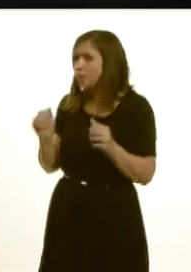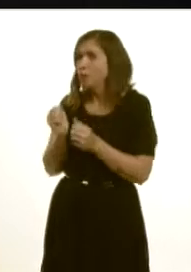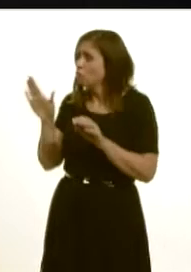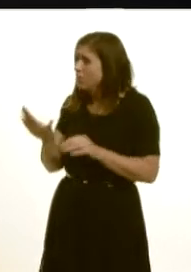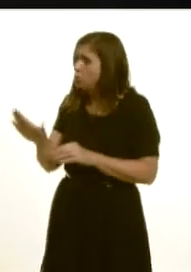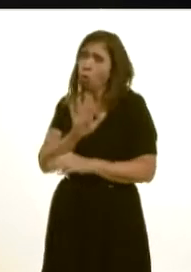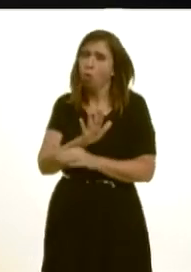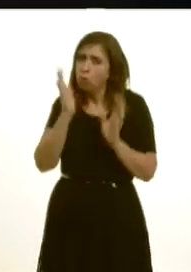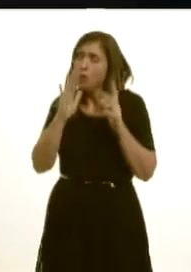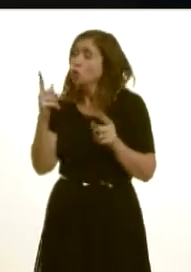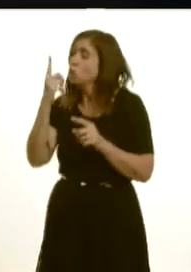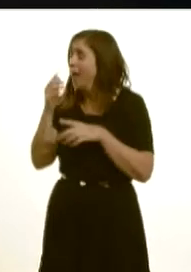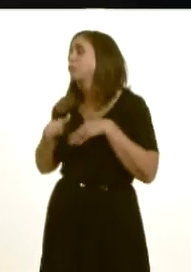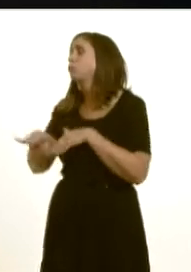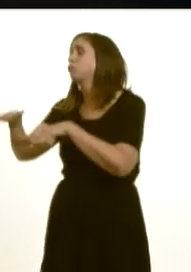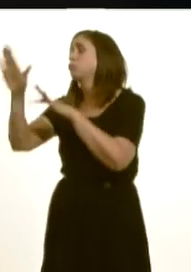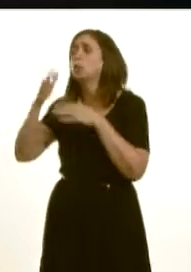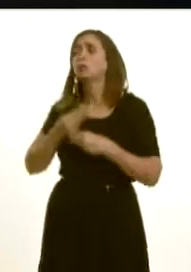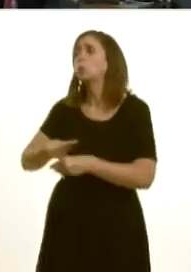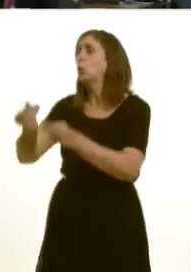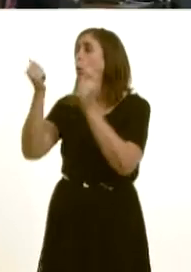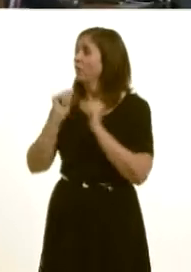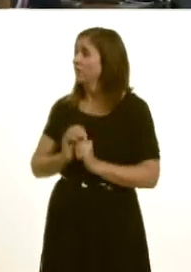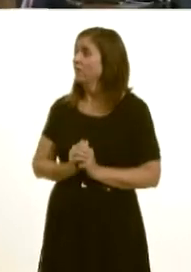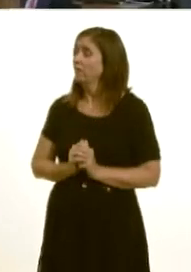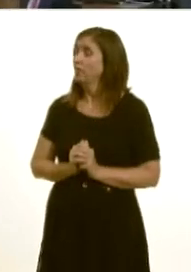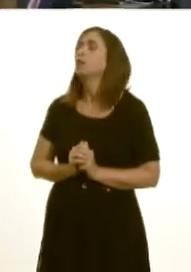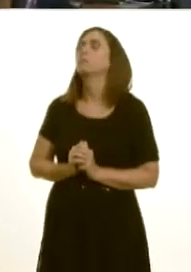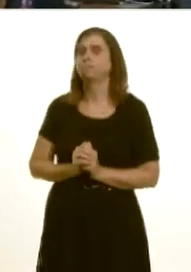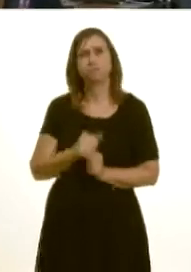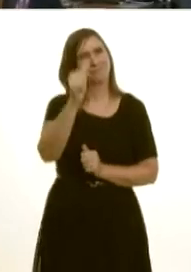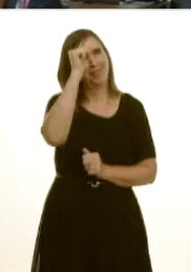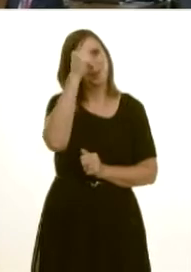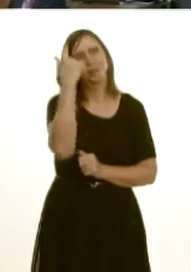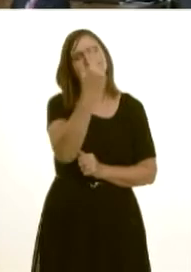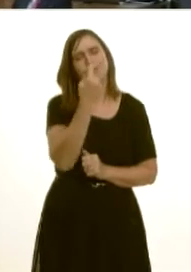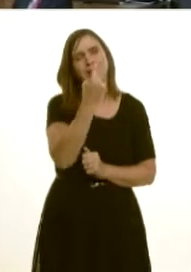be able to travel congestion-free as much as possible? Carwyn Jones: Yes. I know that the Member has made many representations on behalf of